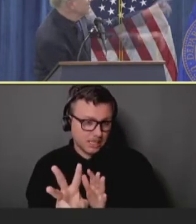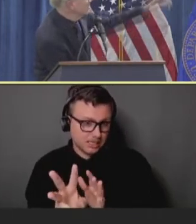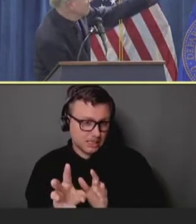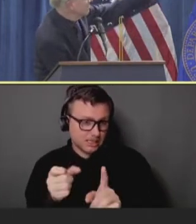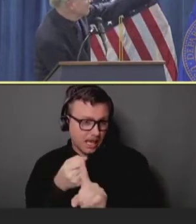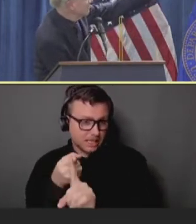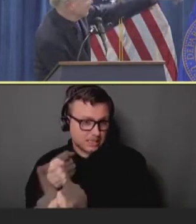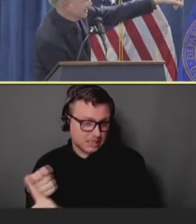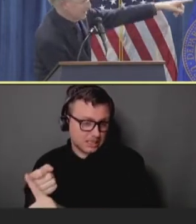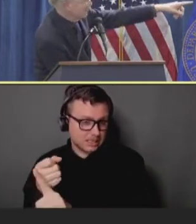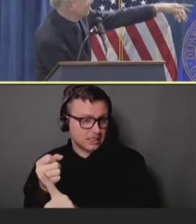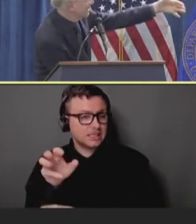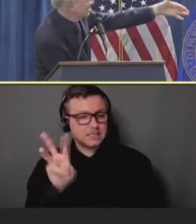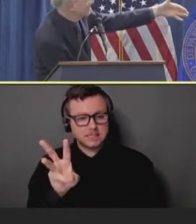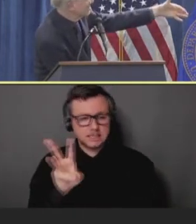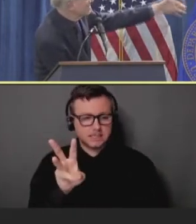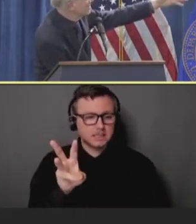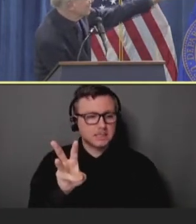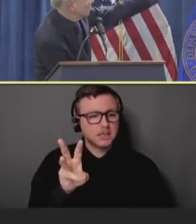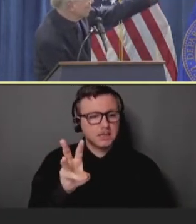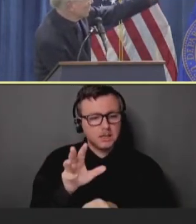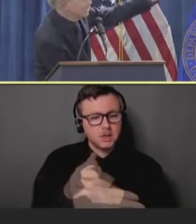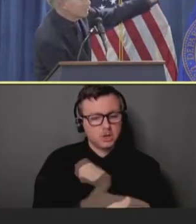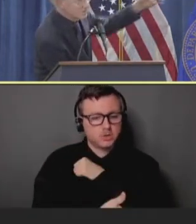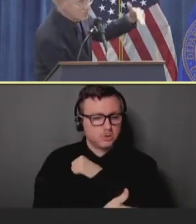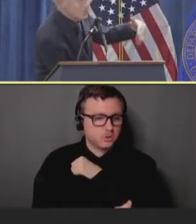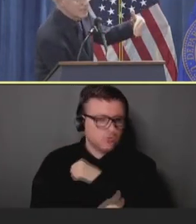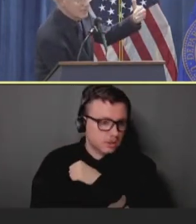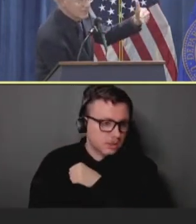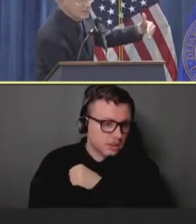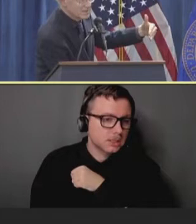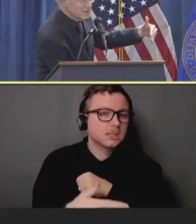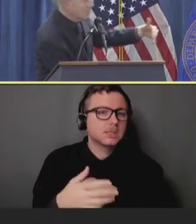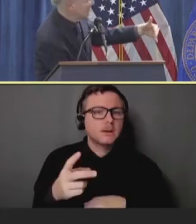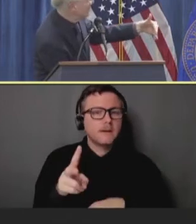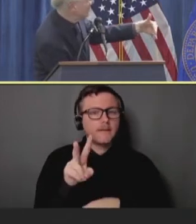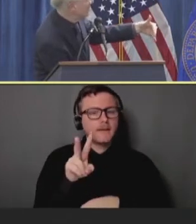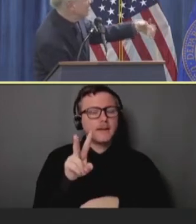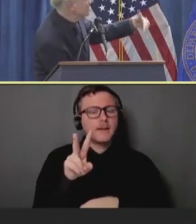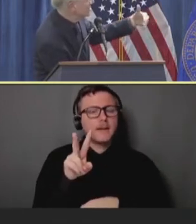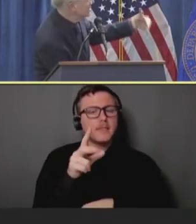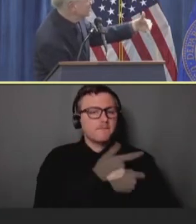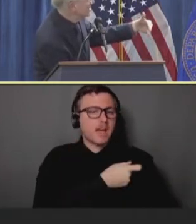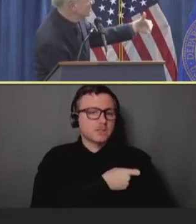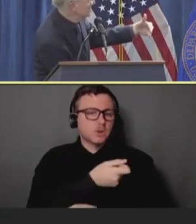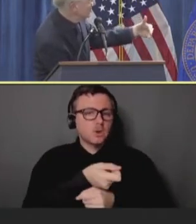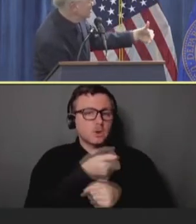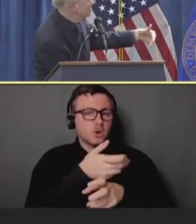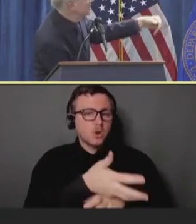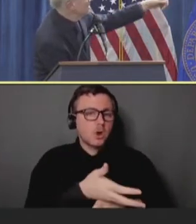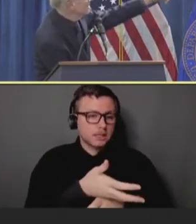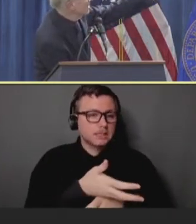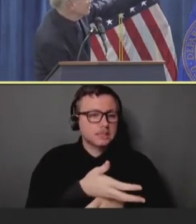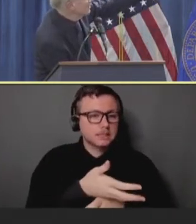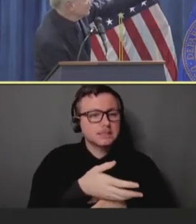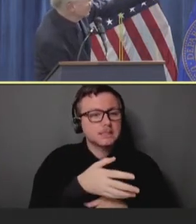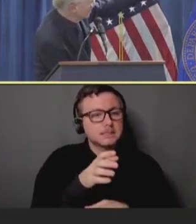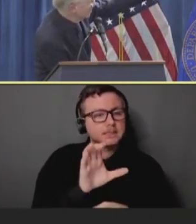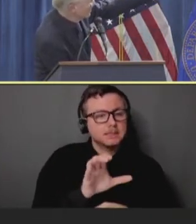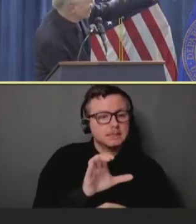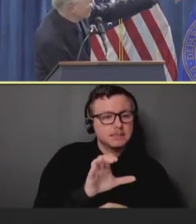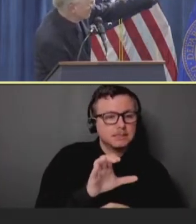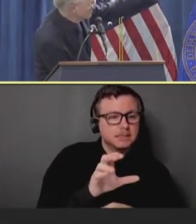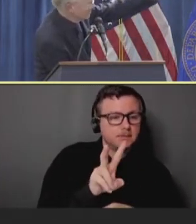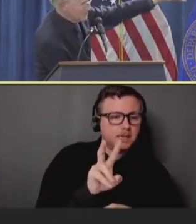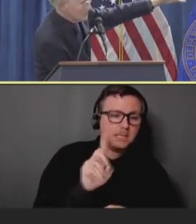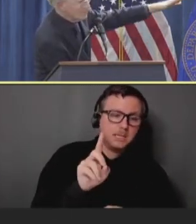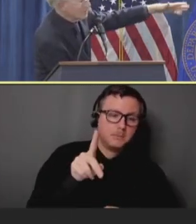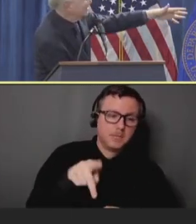The number of cases caused by circulating vaccine derived polio viruses, cVDPV, hovering